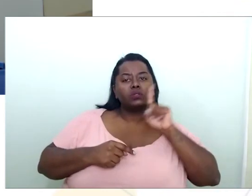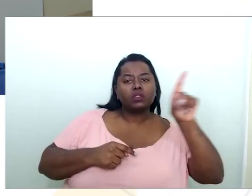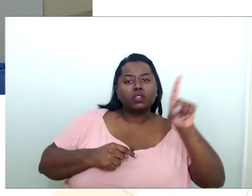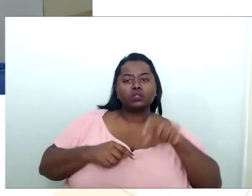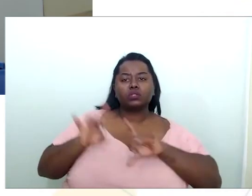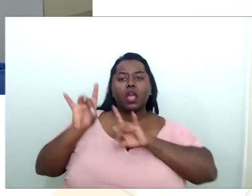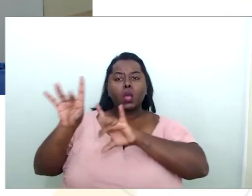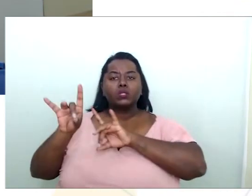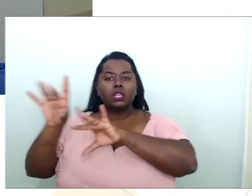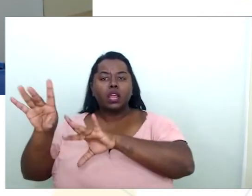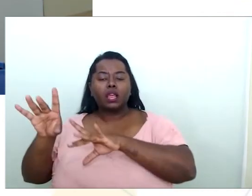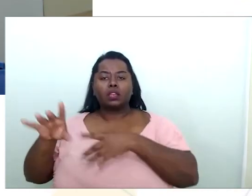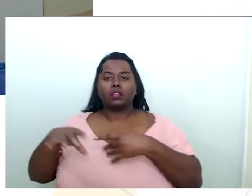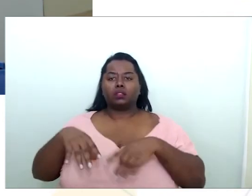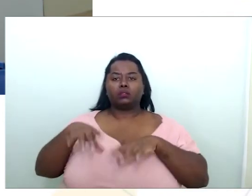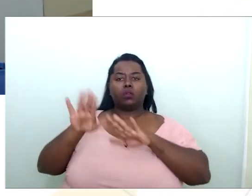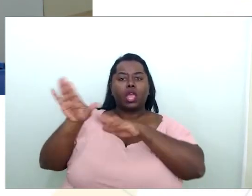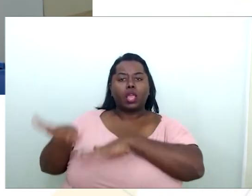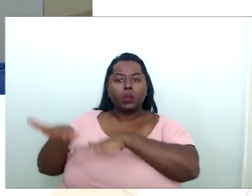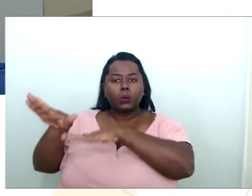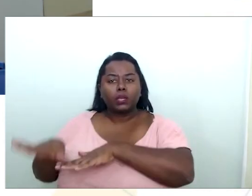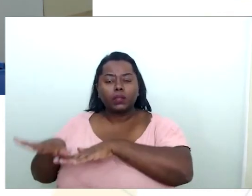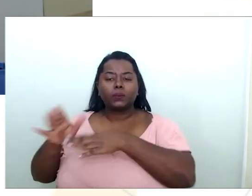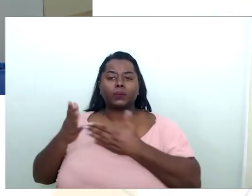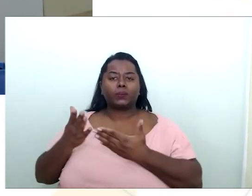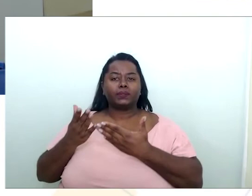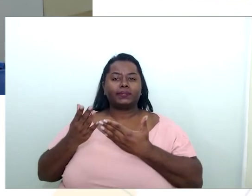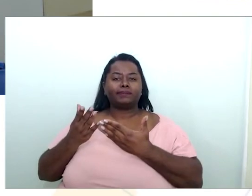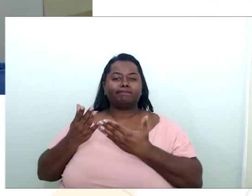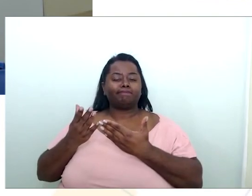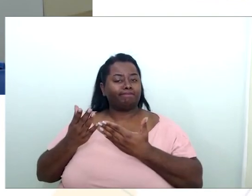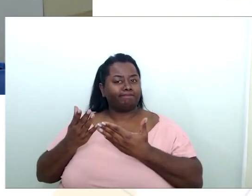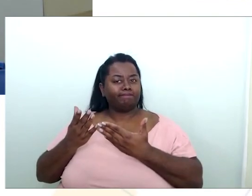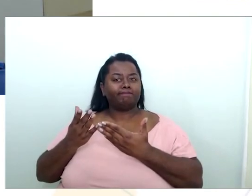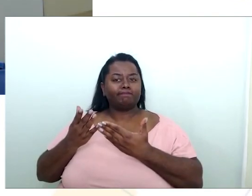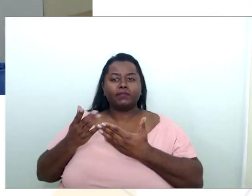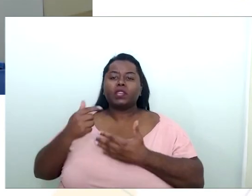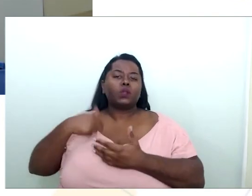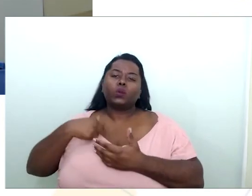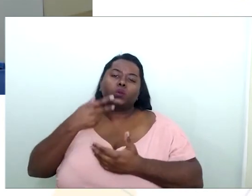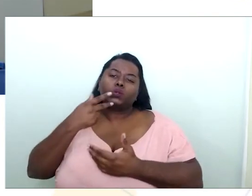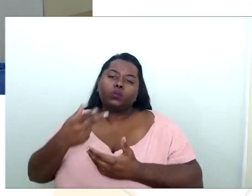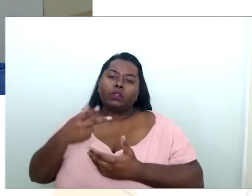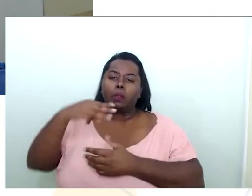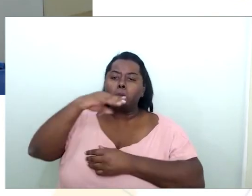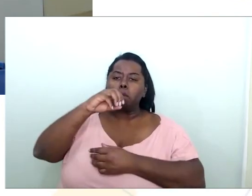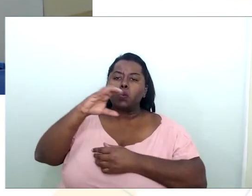the guy who has got nothing so I am NOT begging MOOC so what I'm saying is we